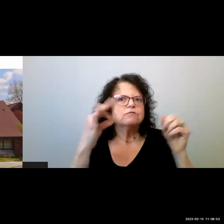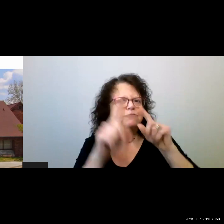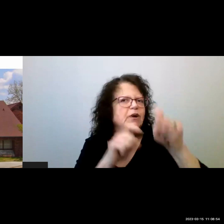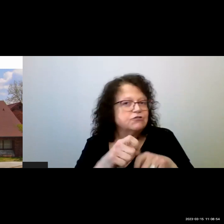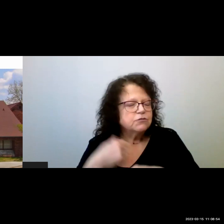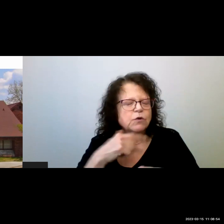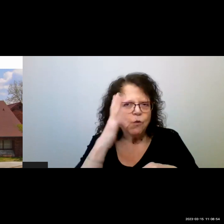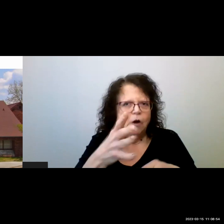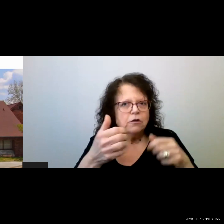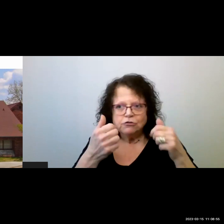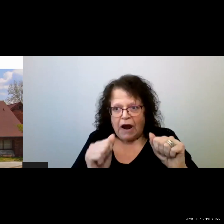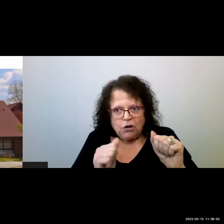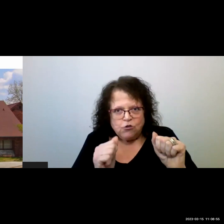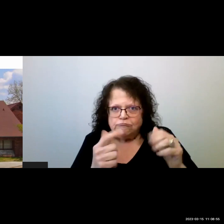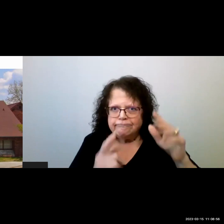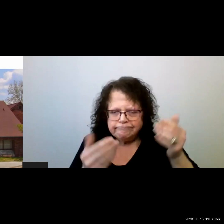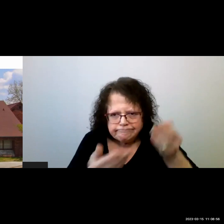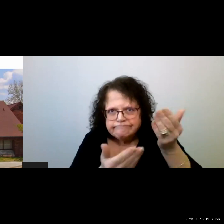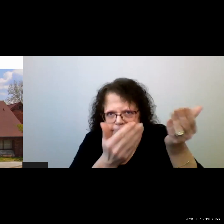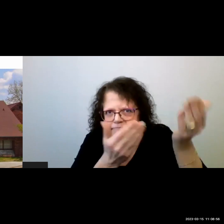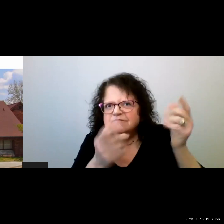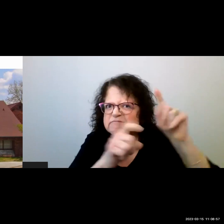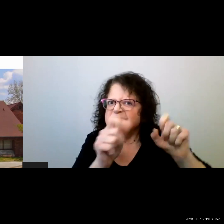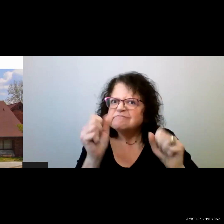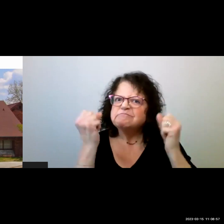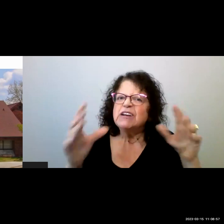as we can. If we have some that come up during the presentation,